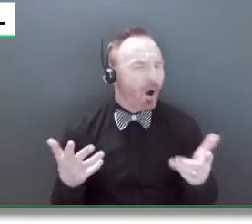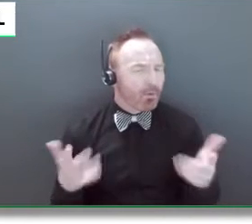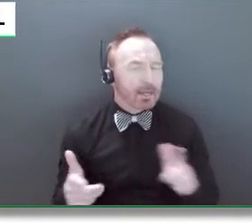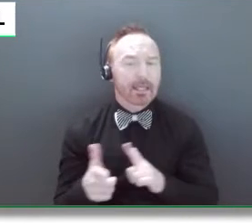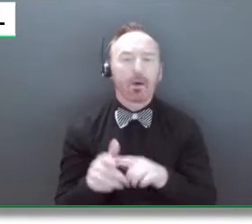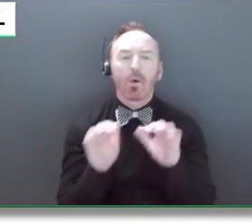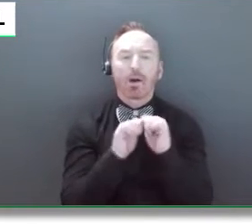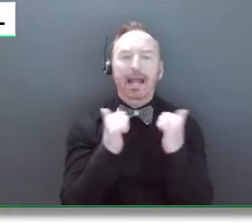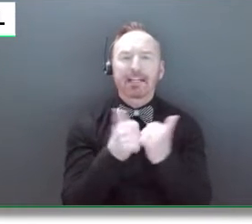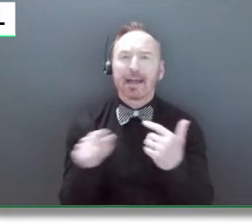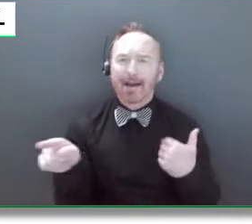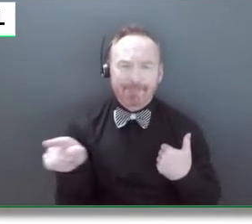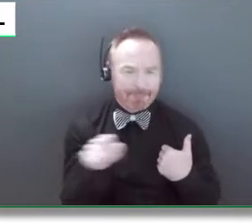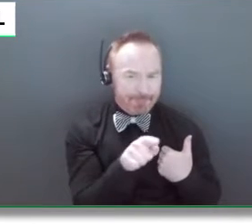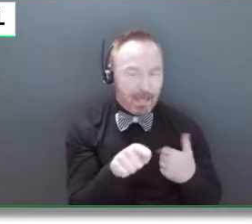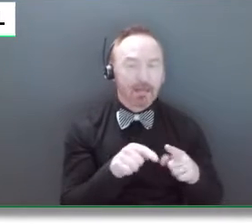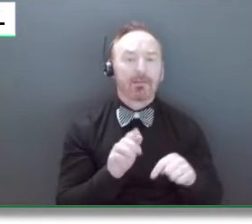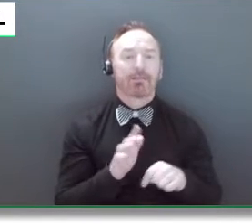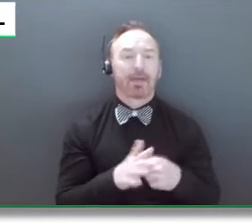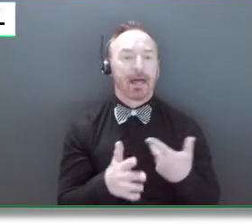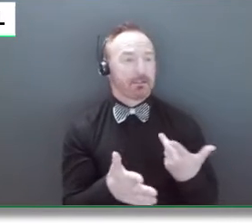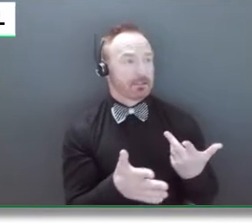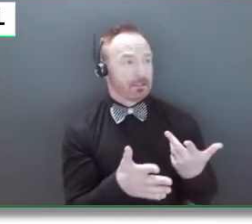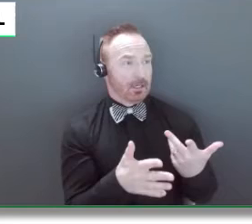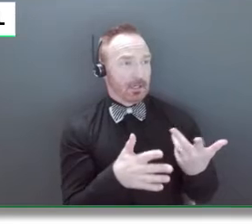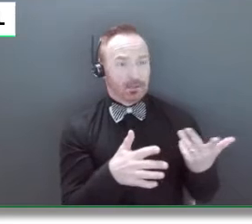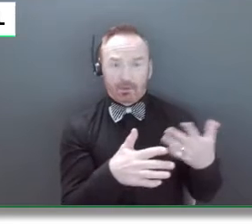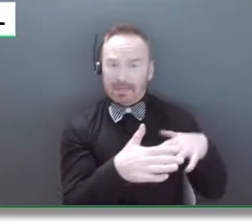activities more accessible for people with disabilities, you know through